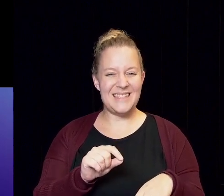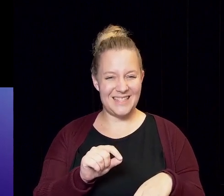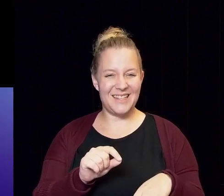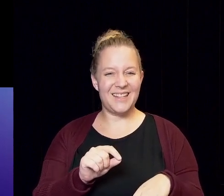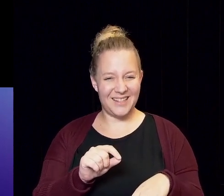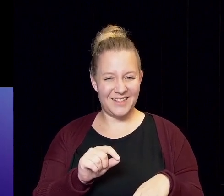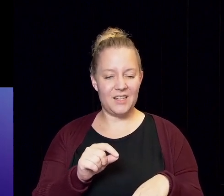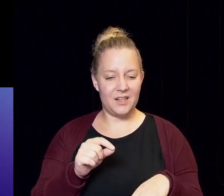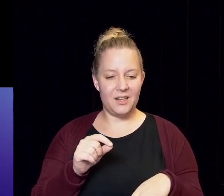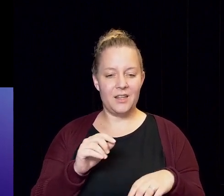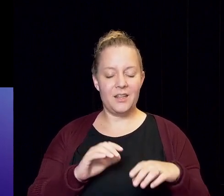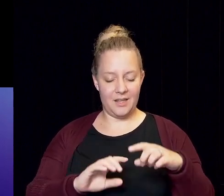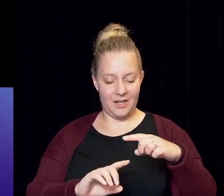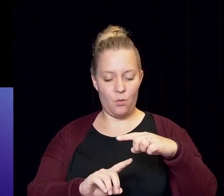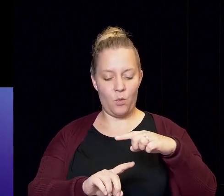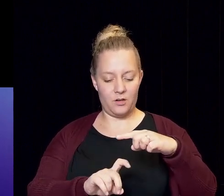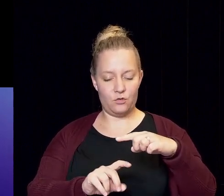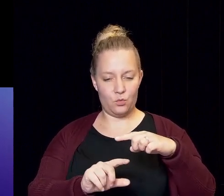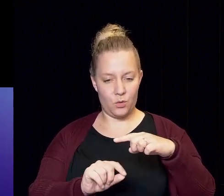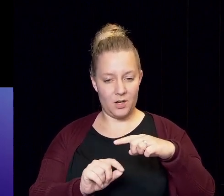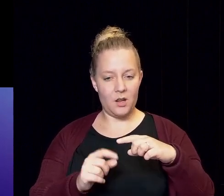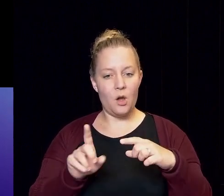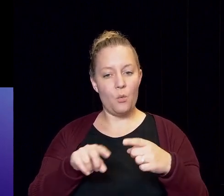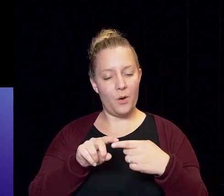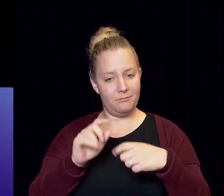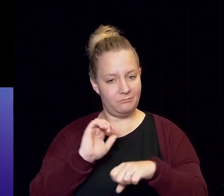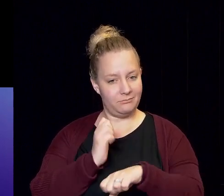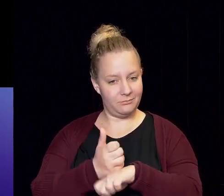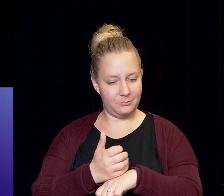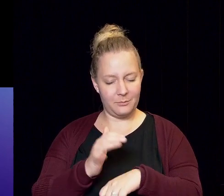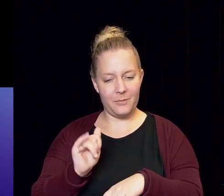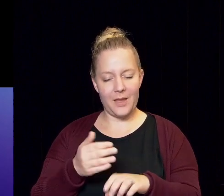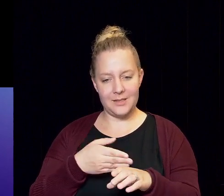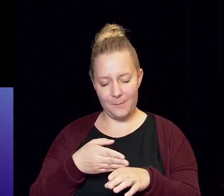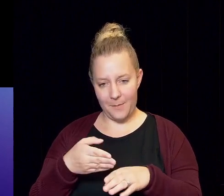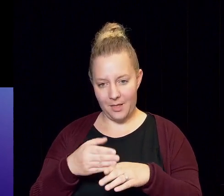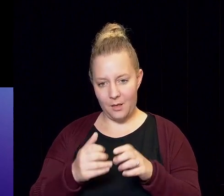there in the denominator. All right, once you have it set up that's mainly the most difficult part